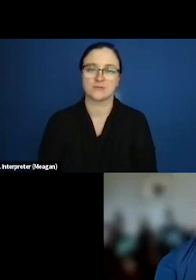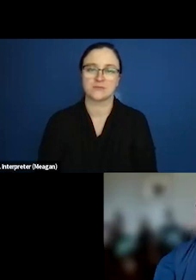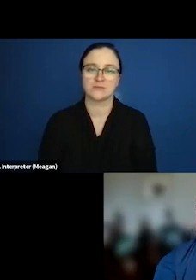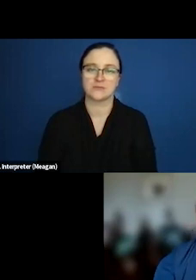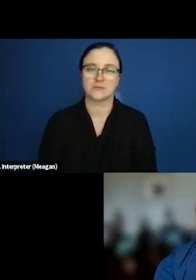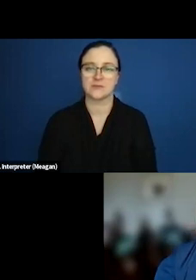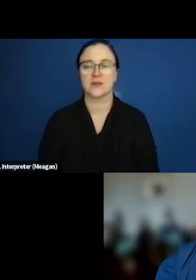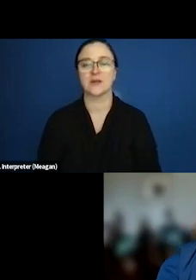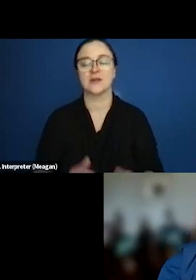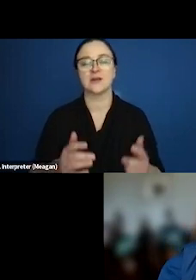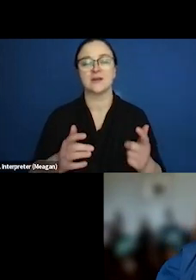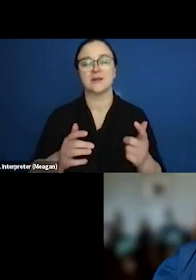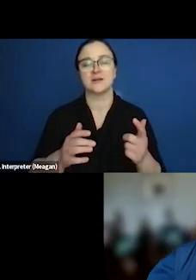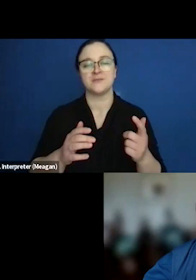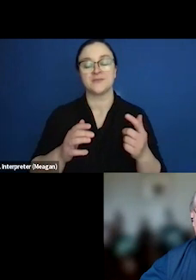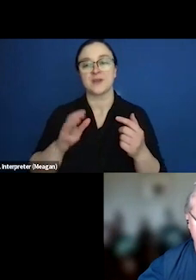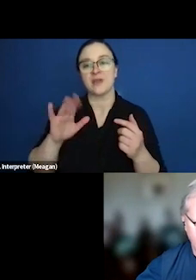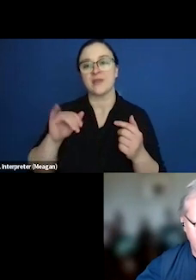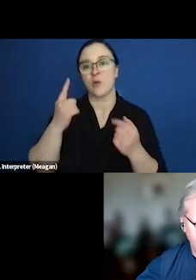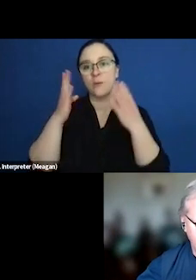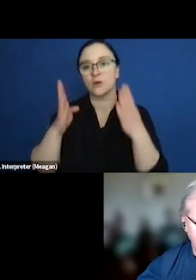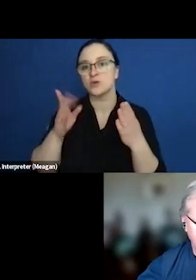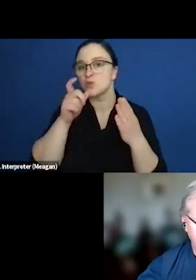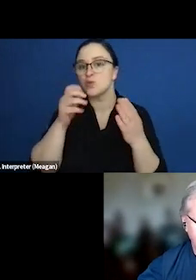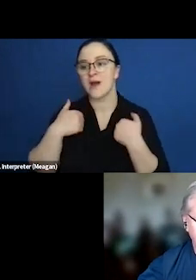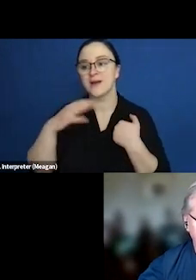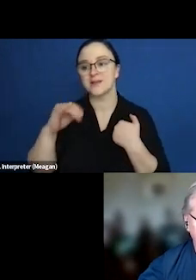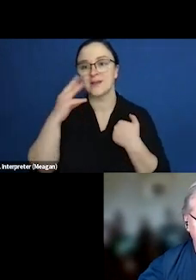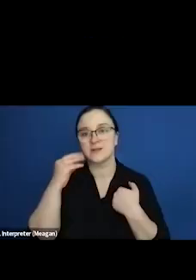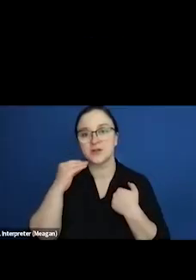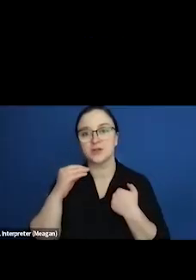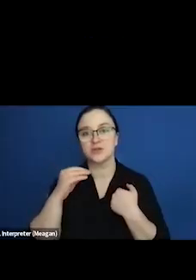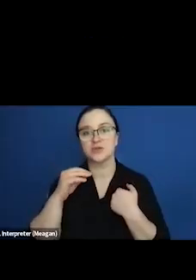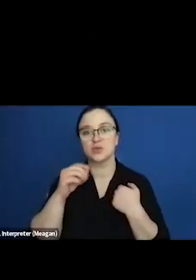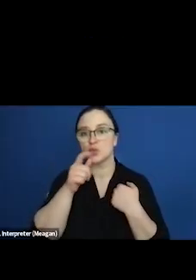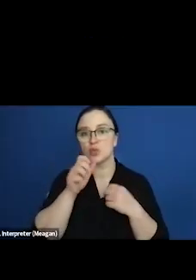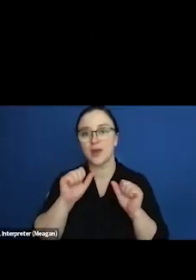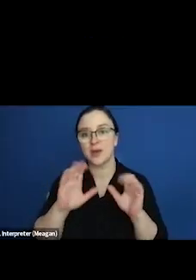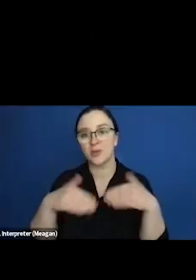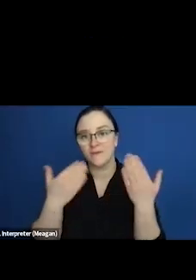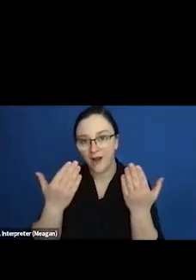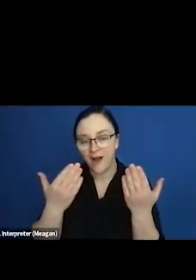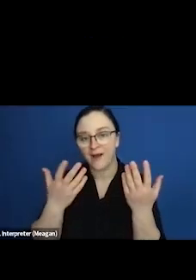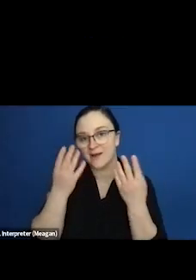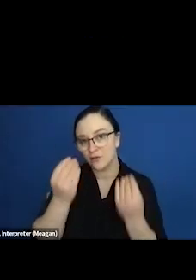to be kind of the main voice that provides input, but move beyond providing input